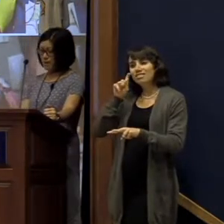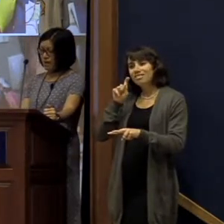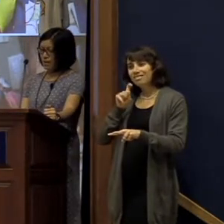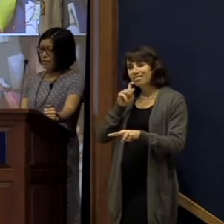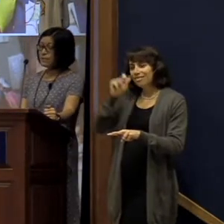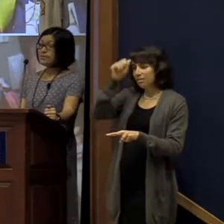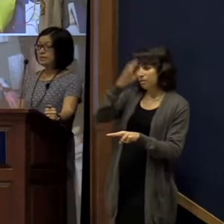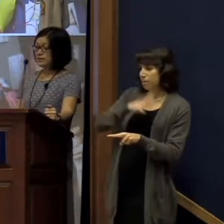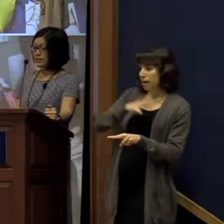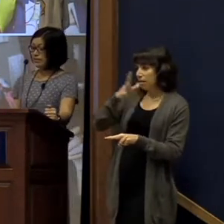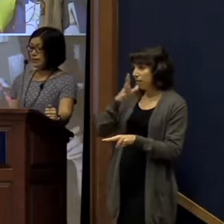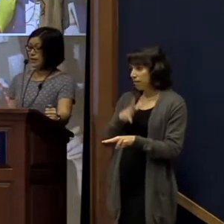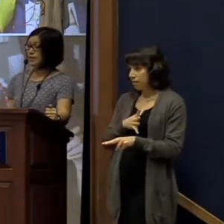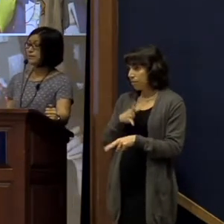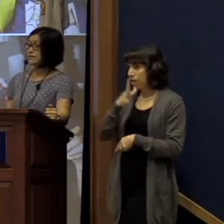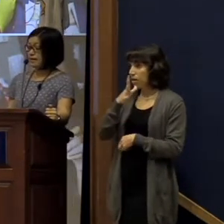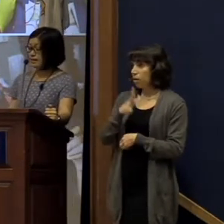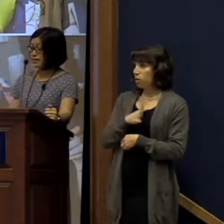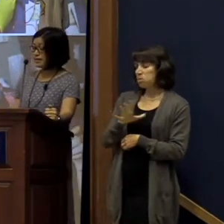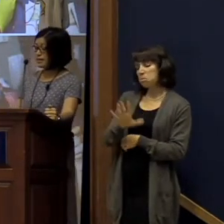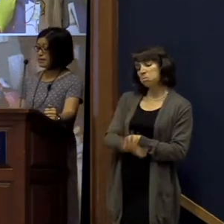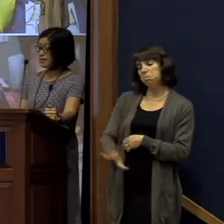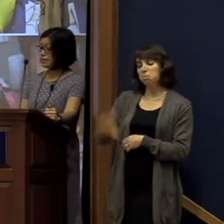women represent only 28% in science and